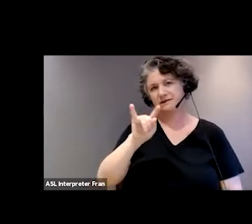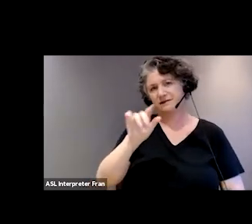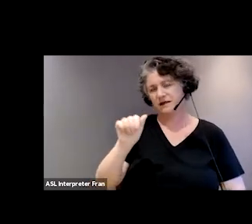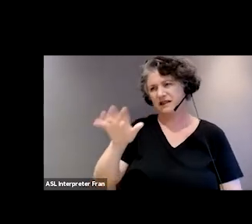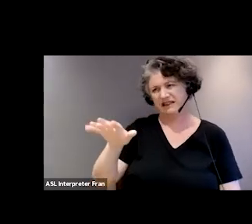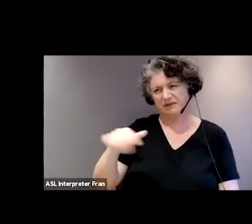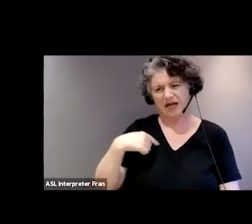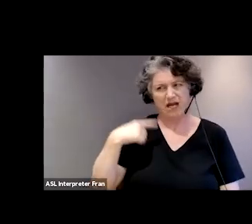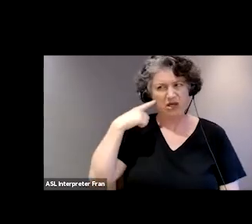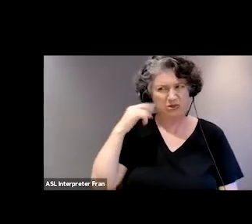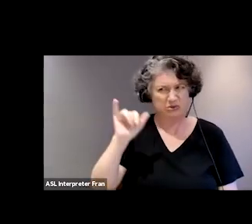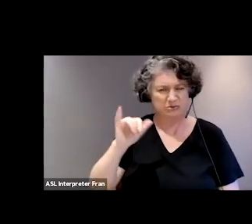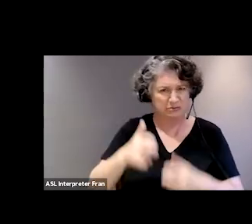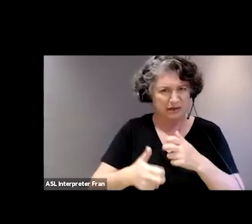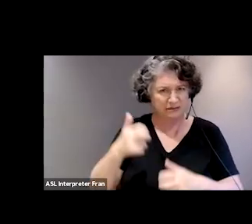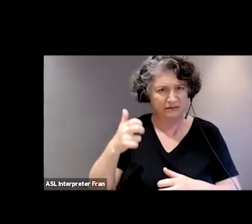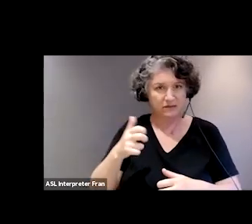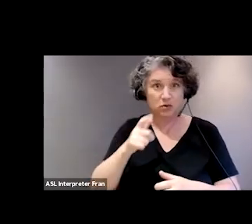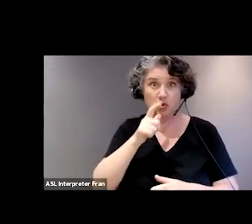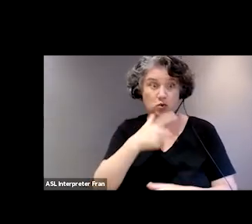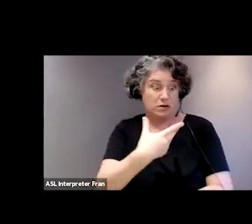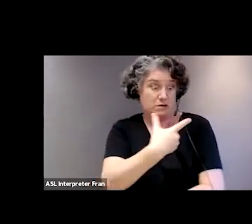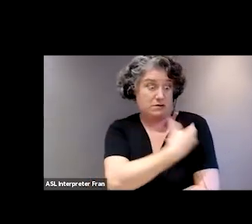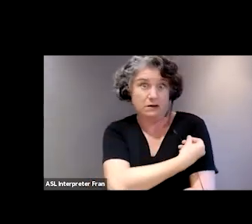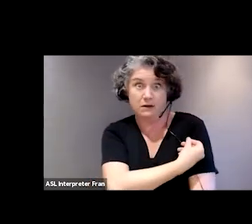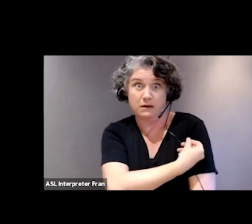isn't a workaround that is straight forward, otherwise you might get the audit